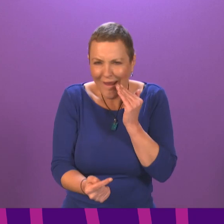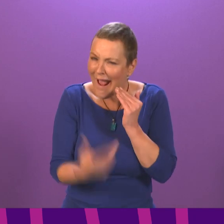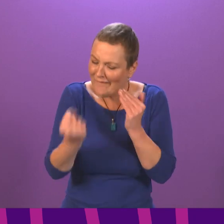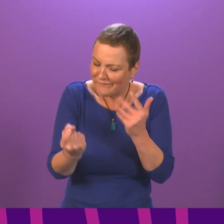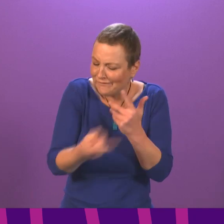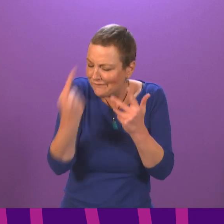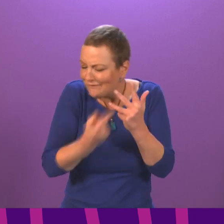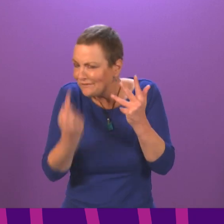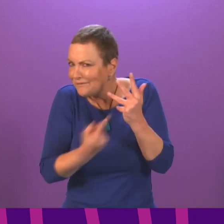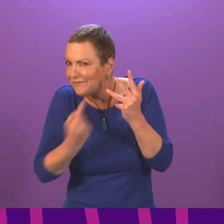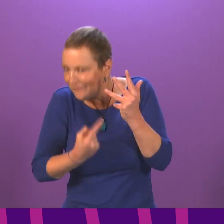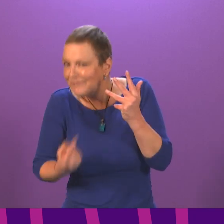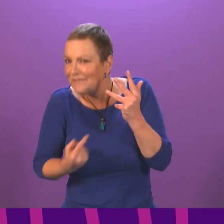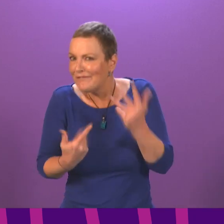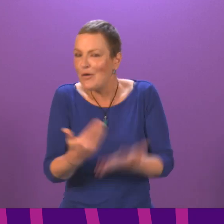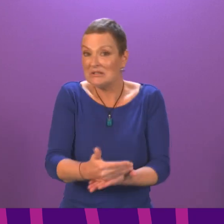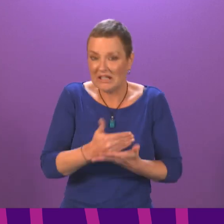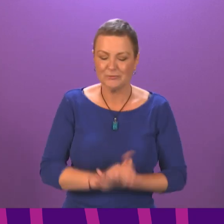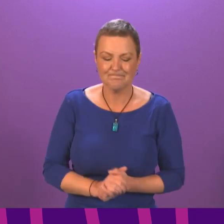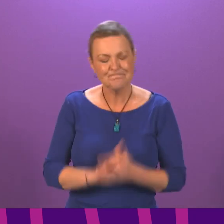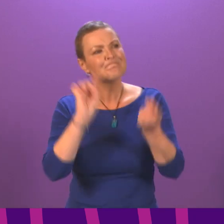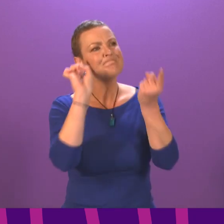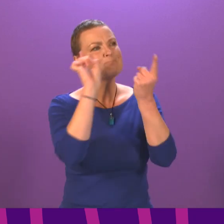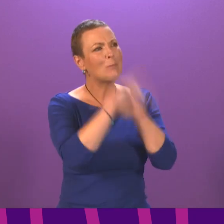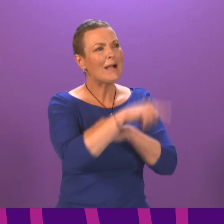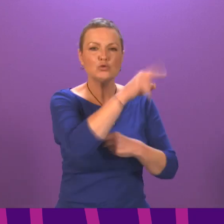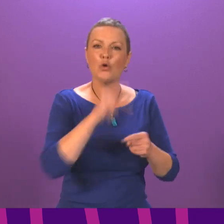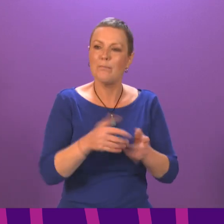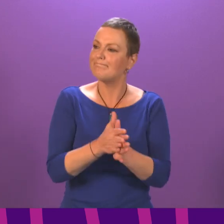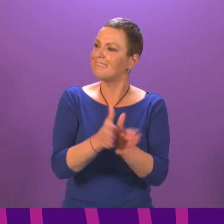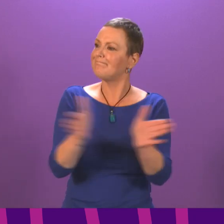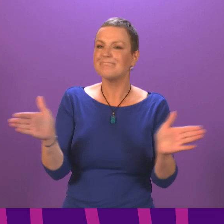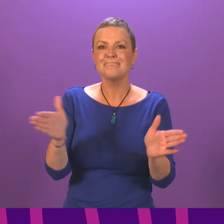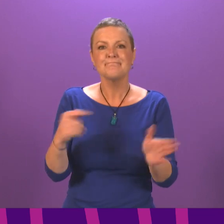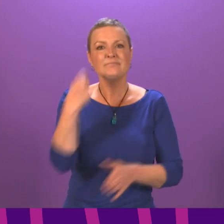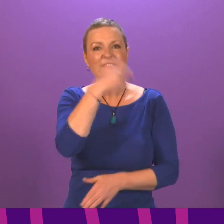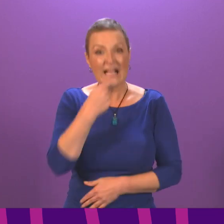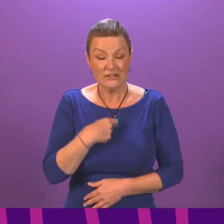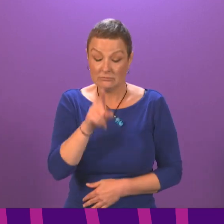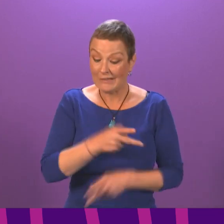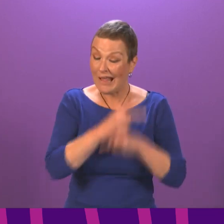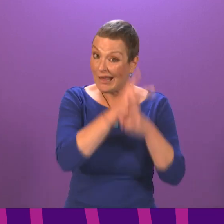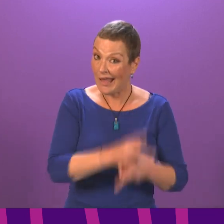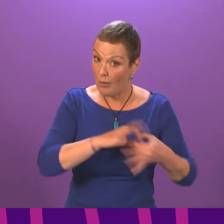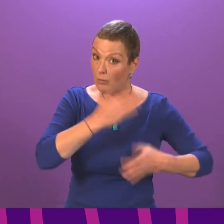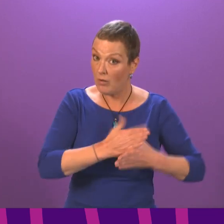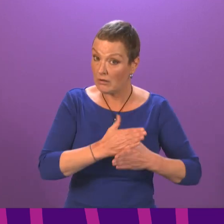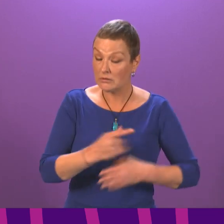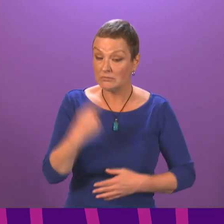In relation to testing more broadly, care home workers are tested weekly, but not all